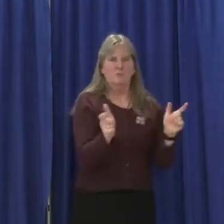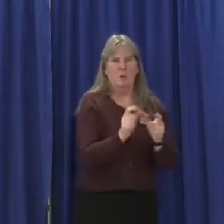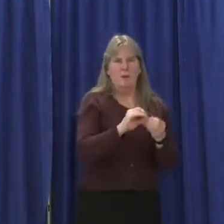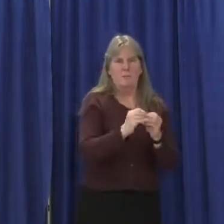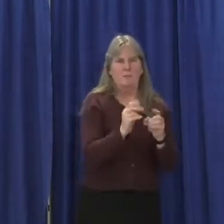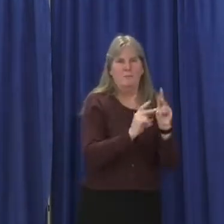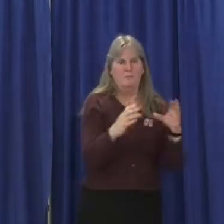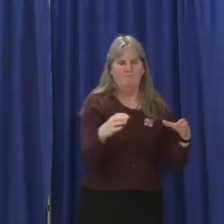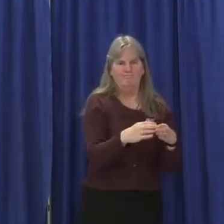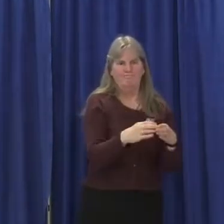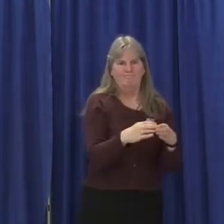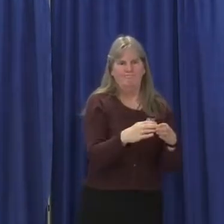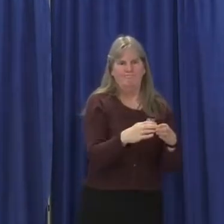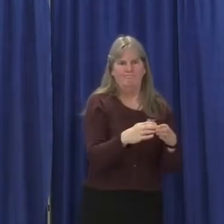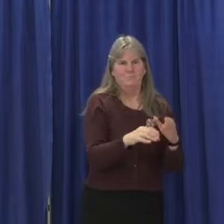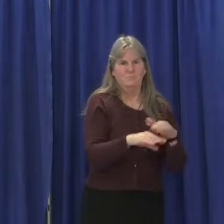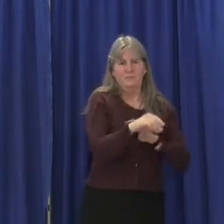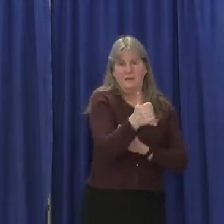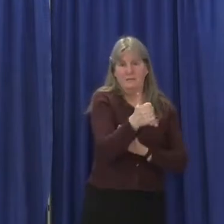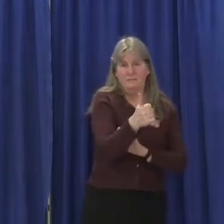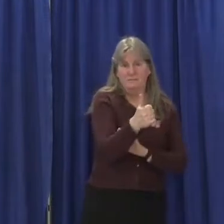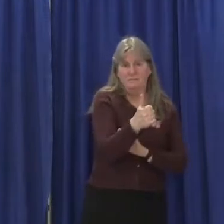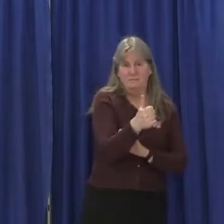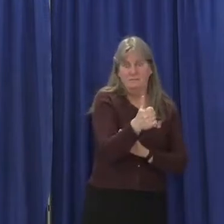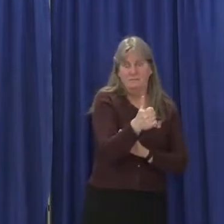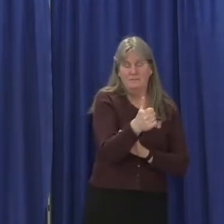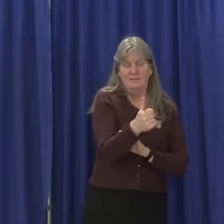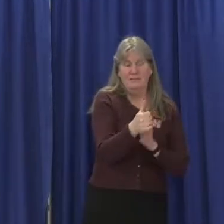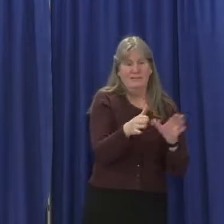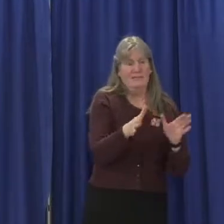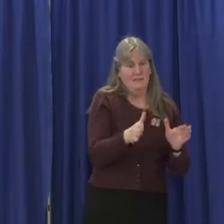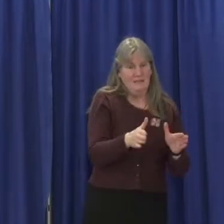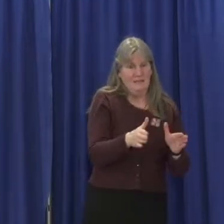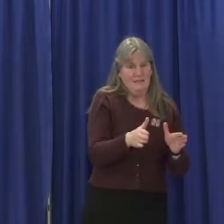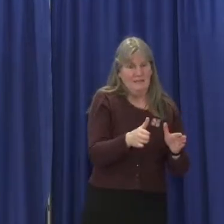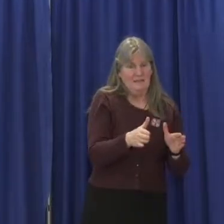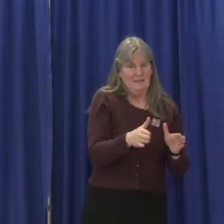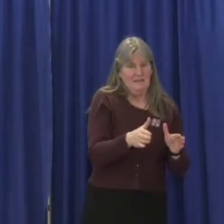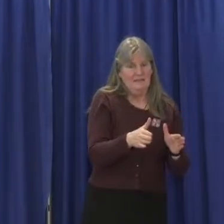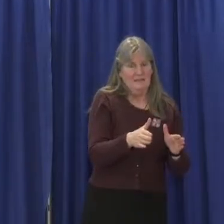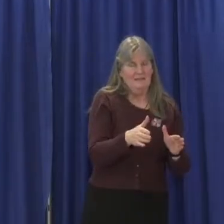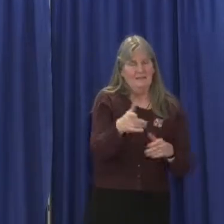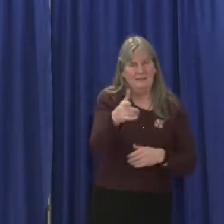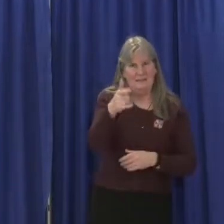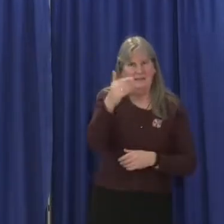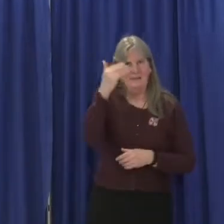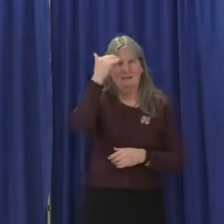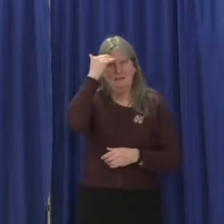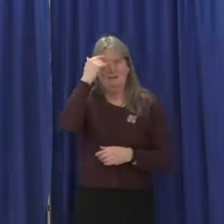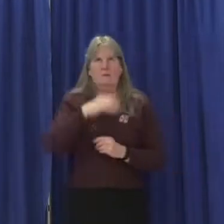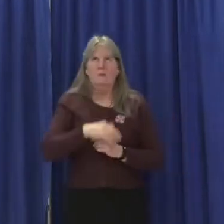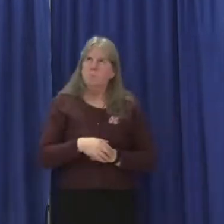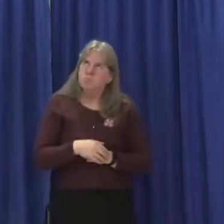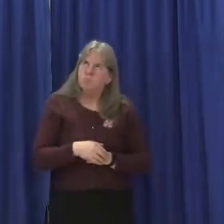So that basically covers the gist of it. I know it's a lot to ask. I recognize there's a lot of